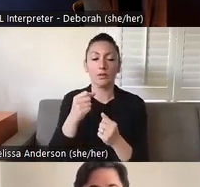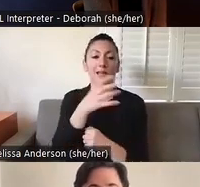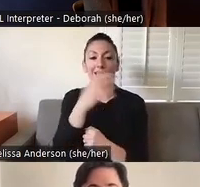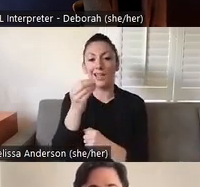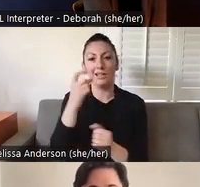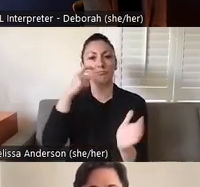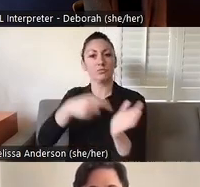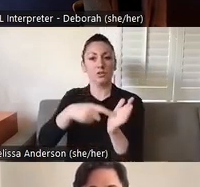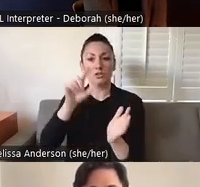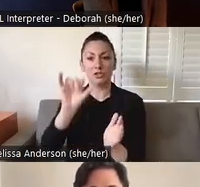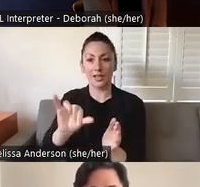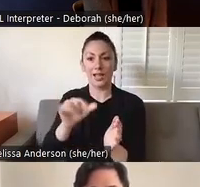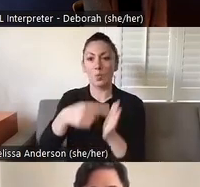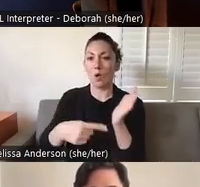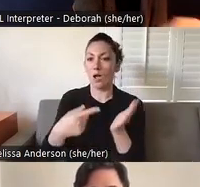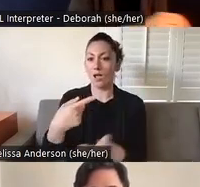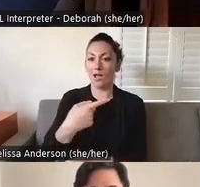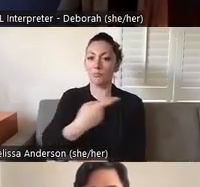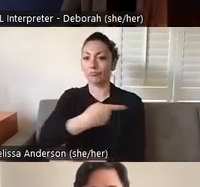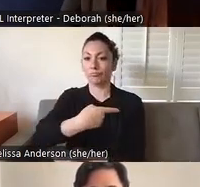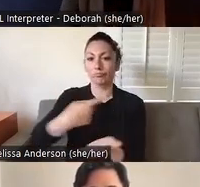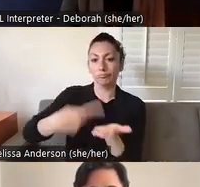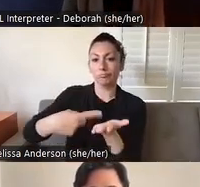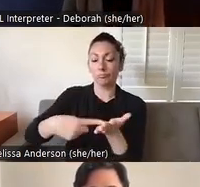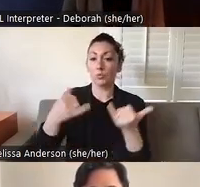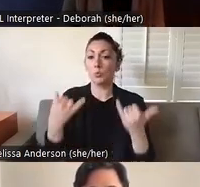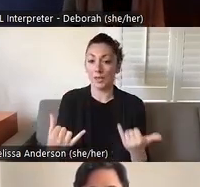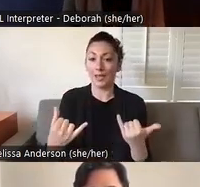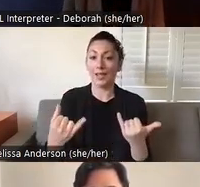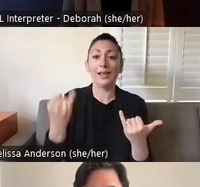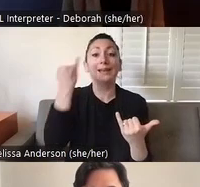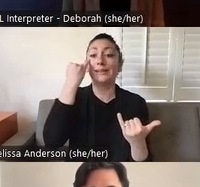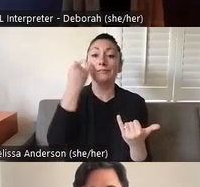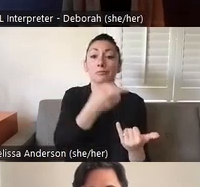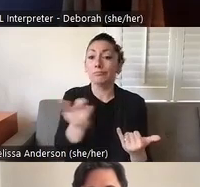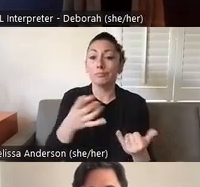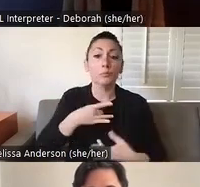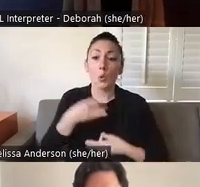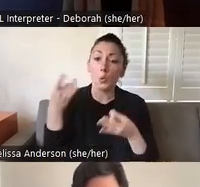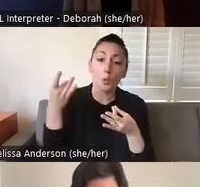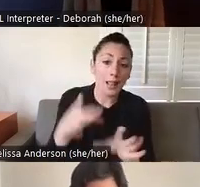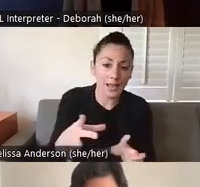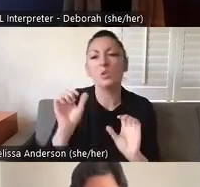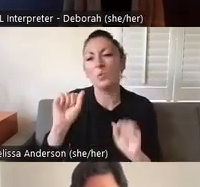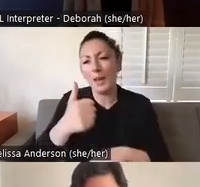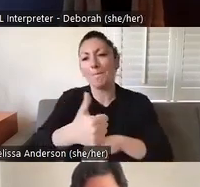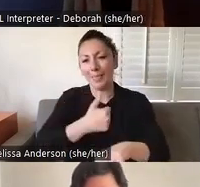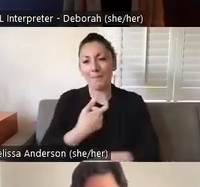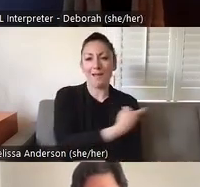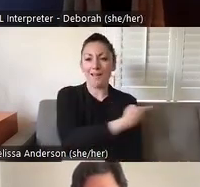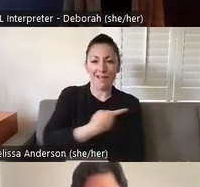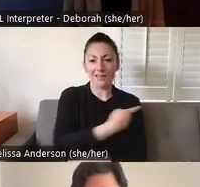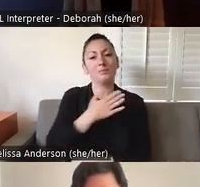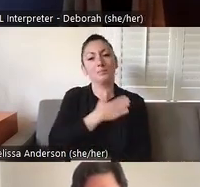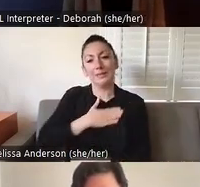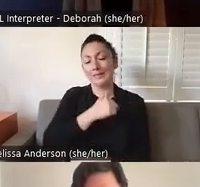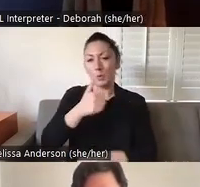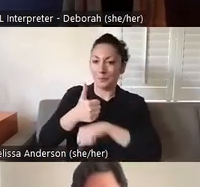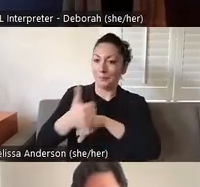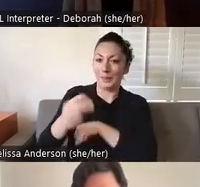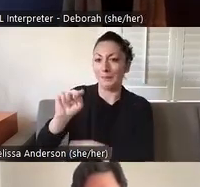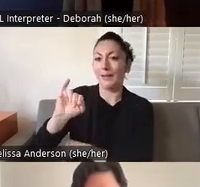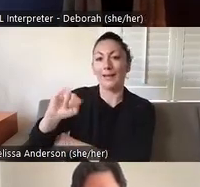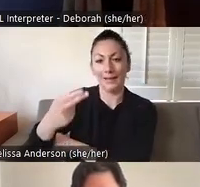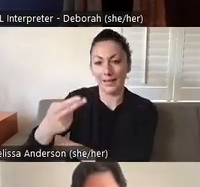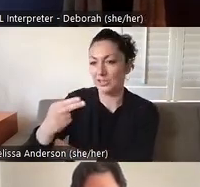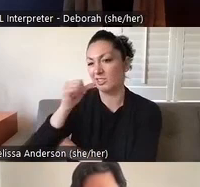thank our supports and recognize that if there's anything that you don't like